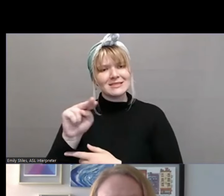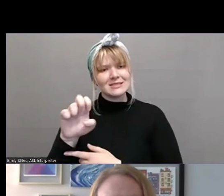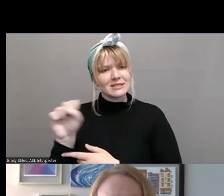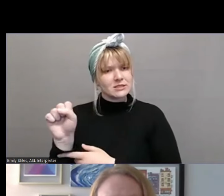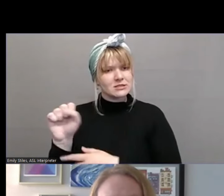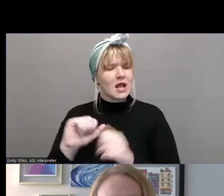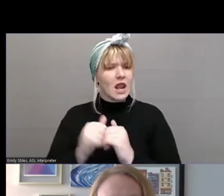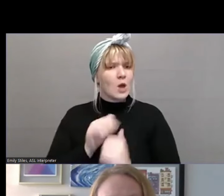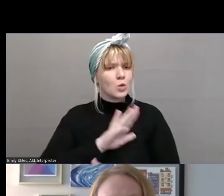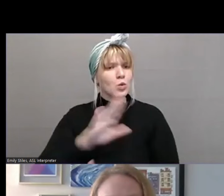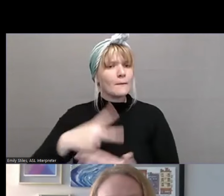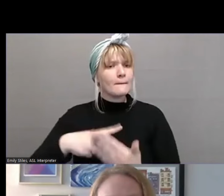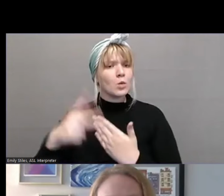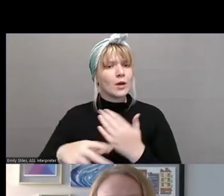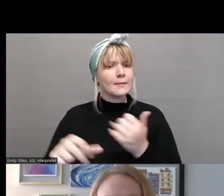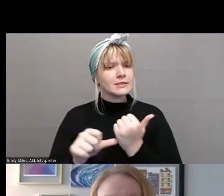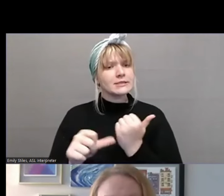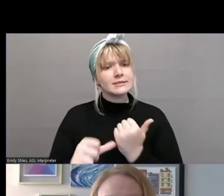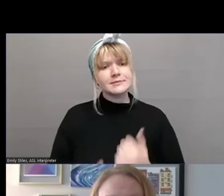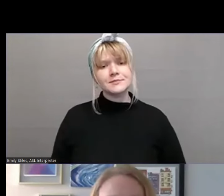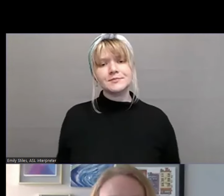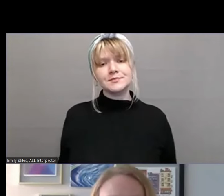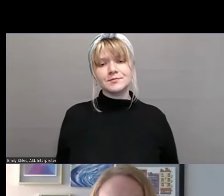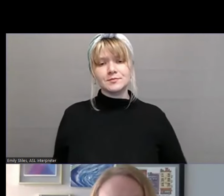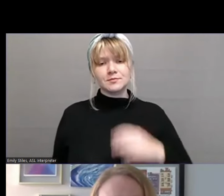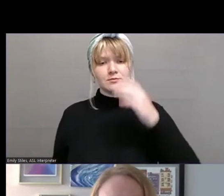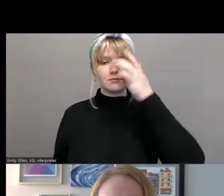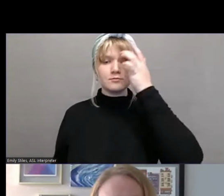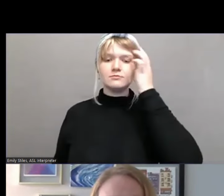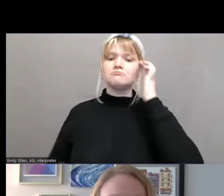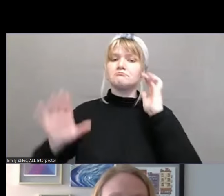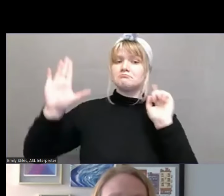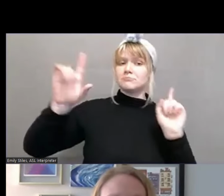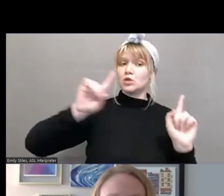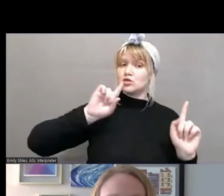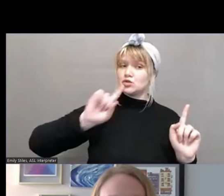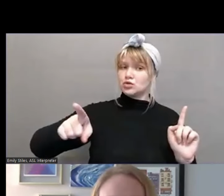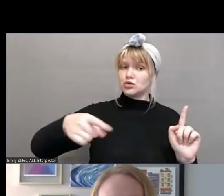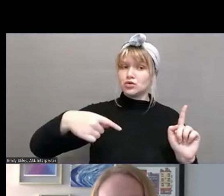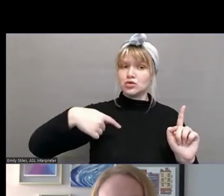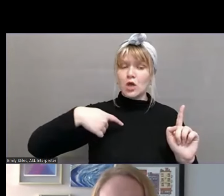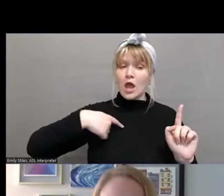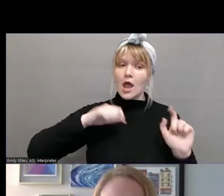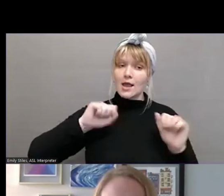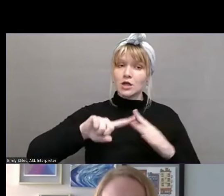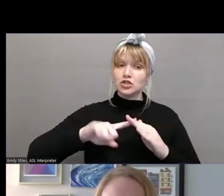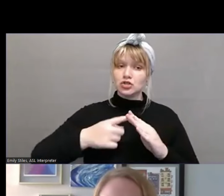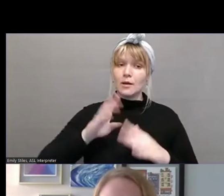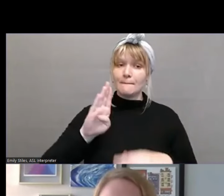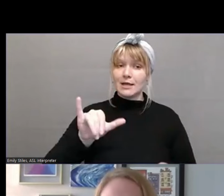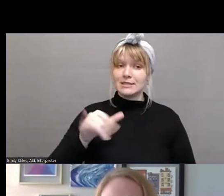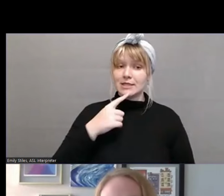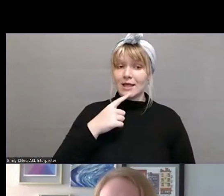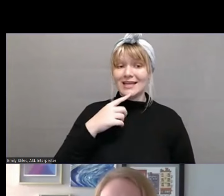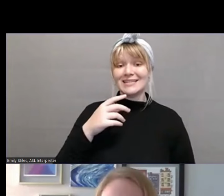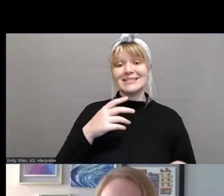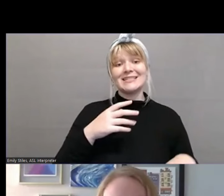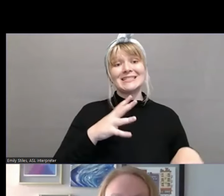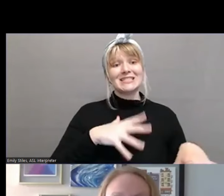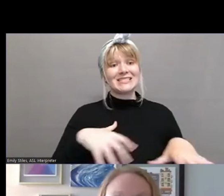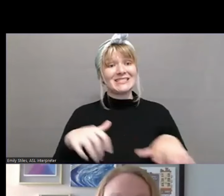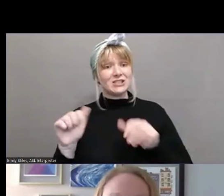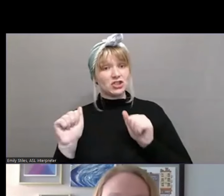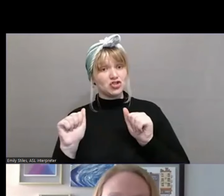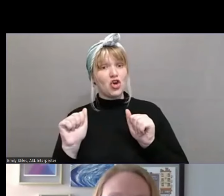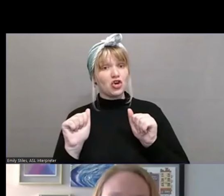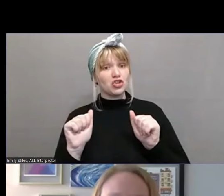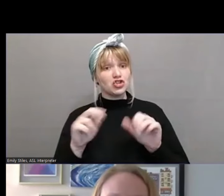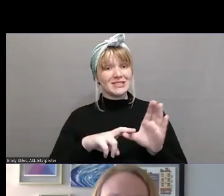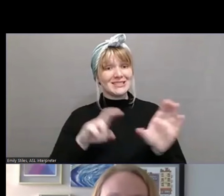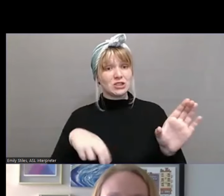Sure, I can start by saying discharge planning is a topic that comes up a lot among